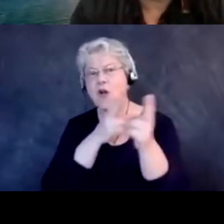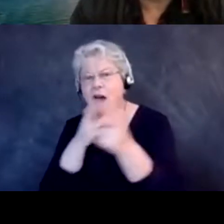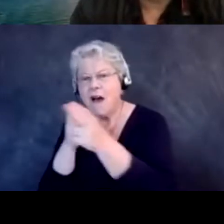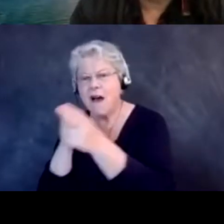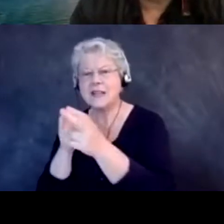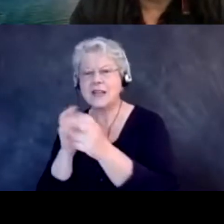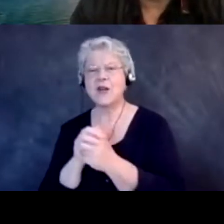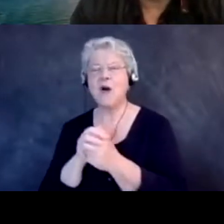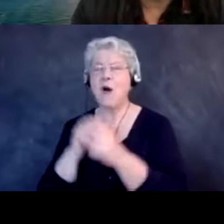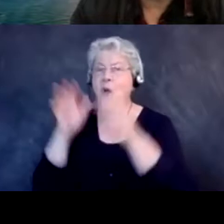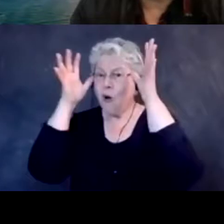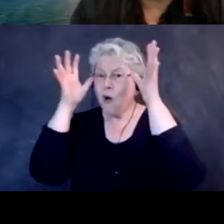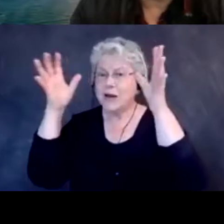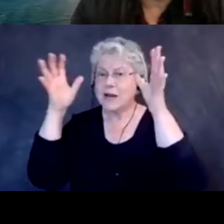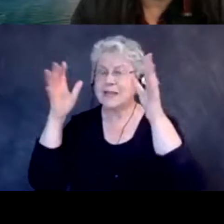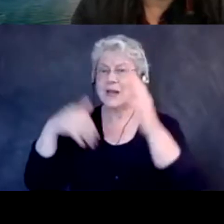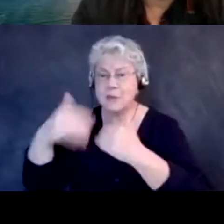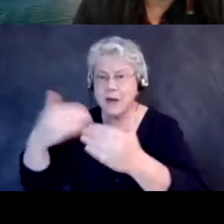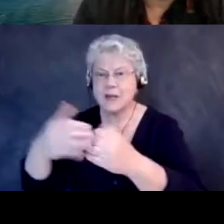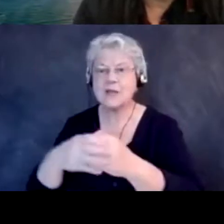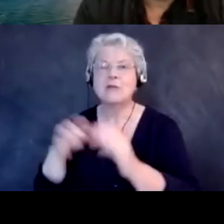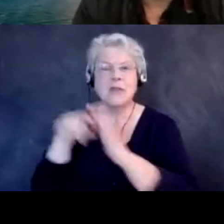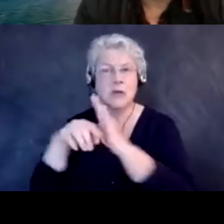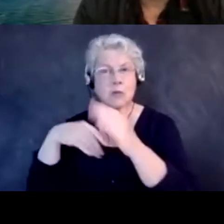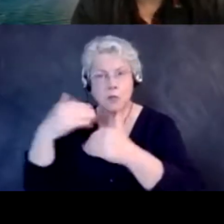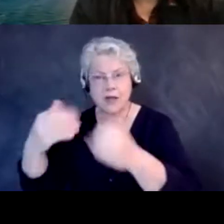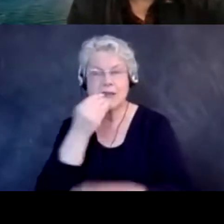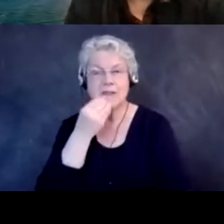professing food, that's when a lot of planning also happens. Okay, next bullet or slide.